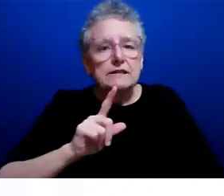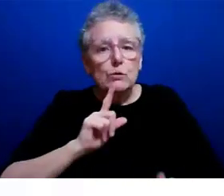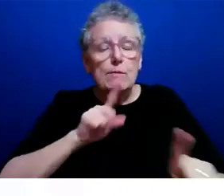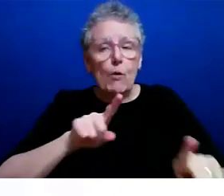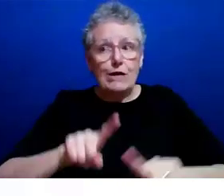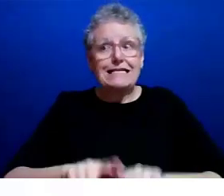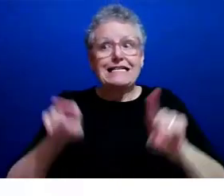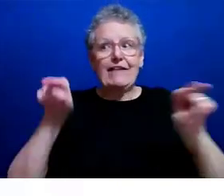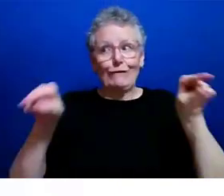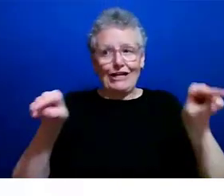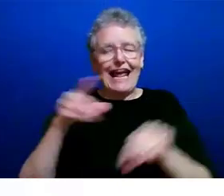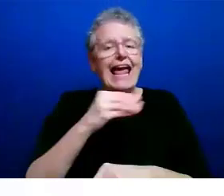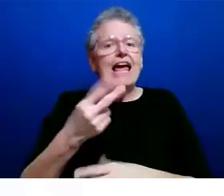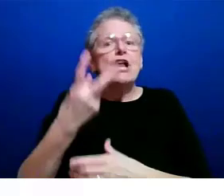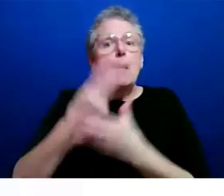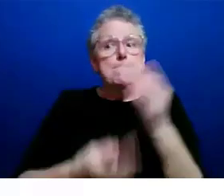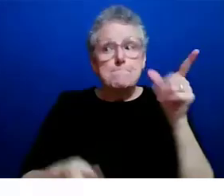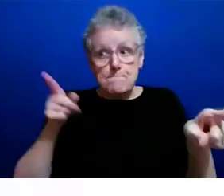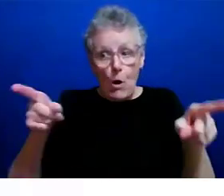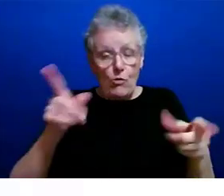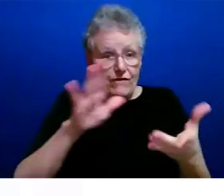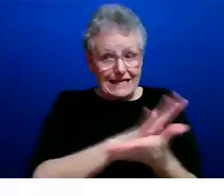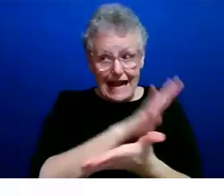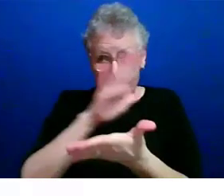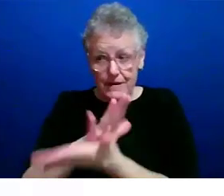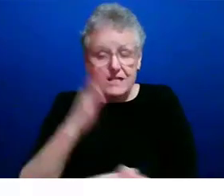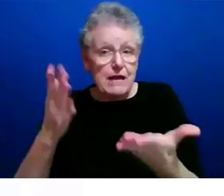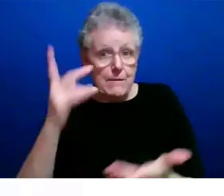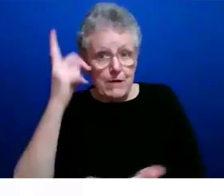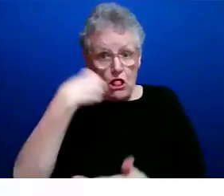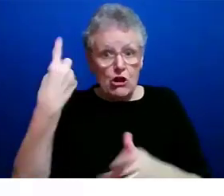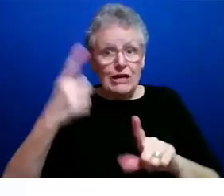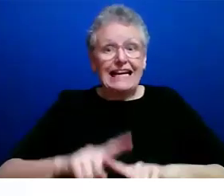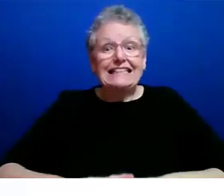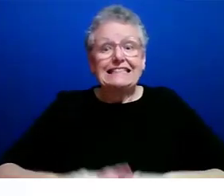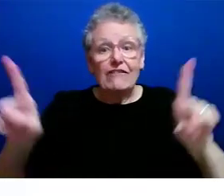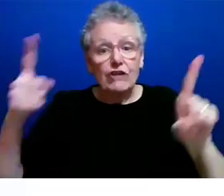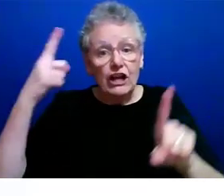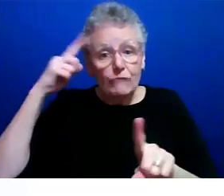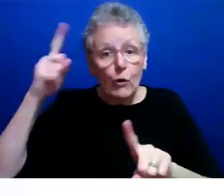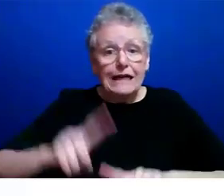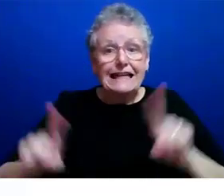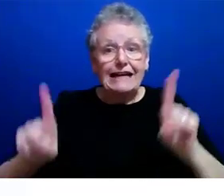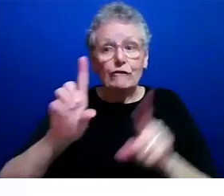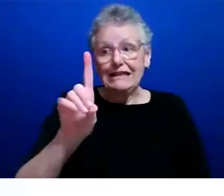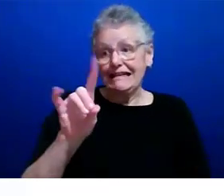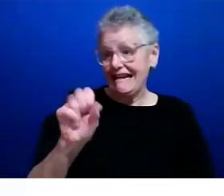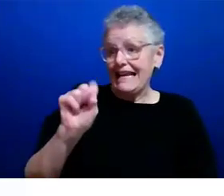and both of those documents might look different across different districts.